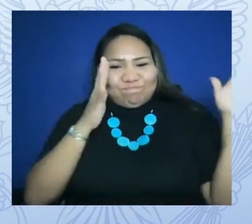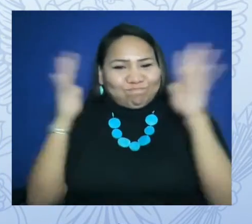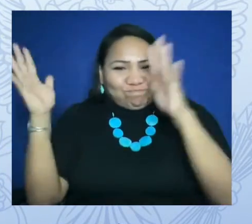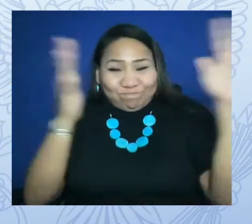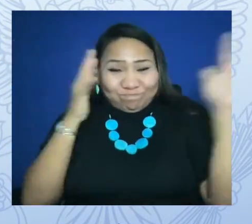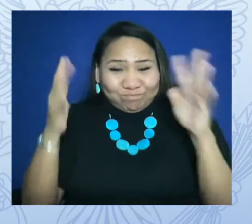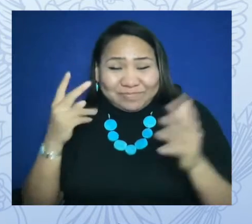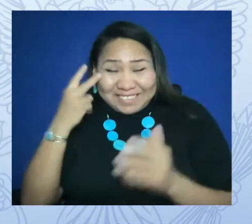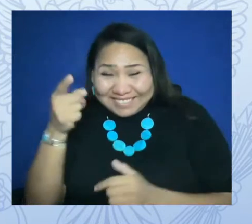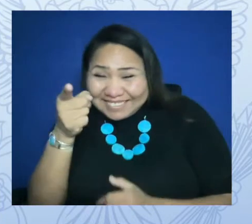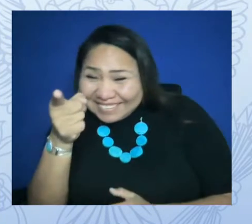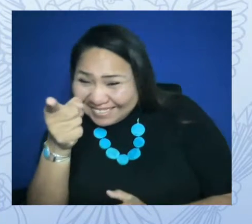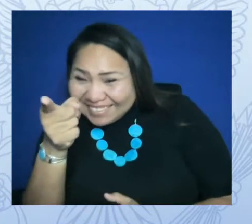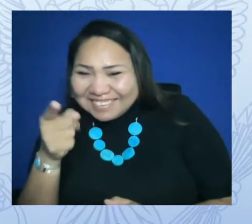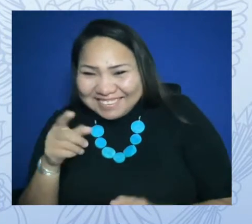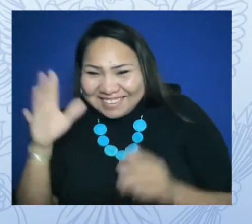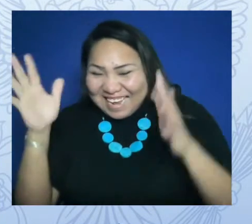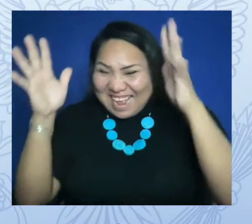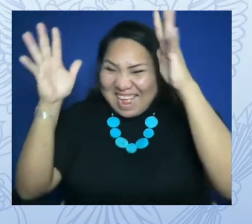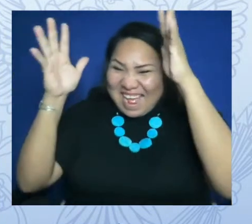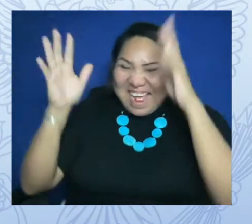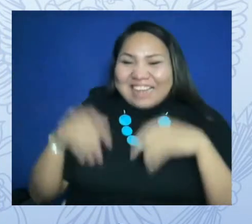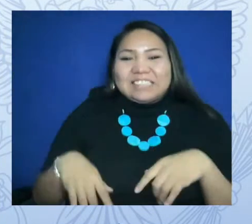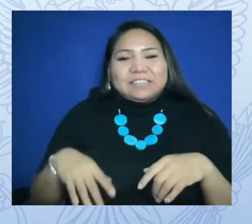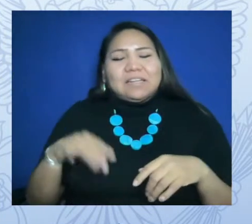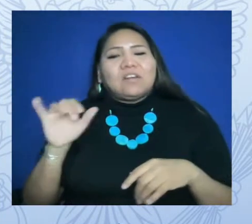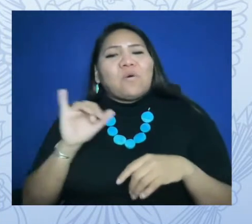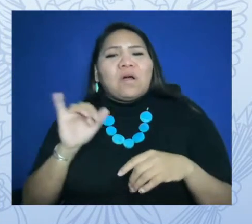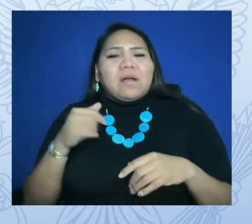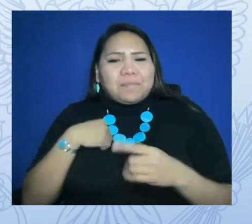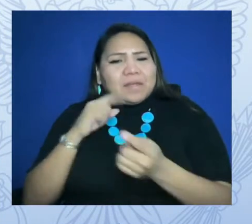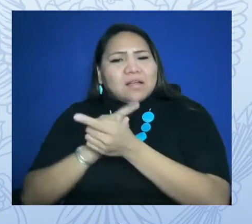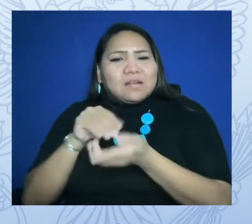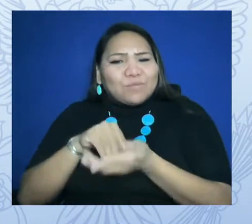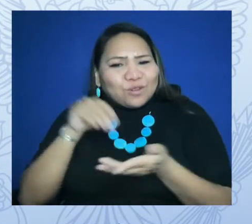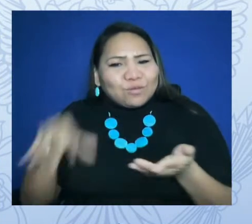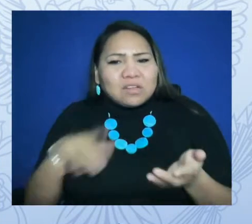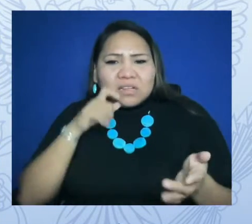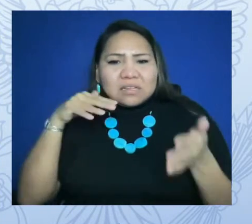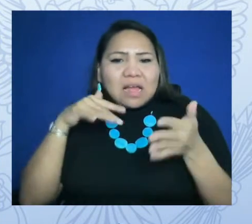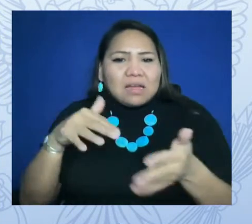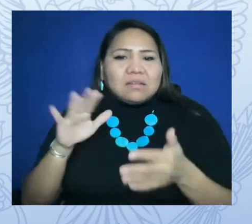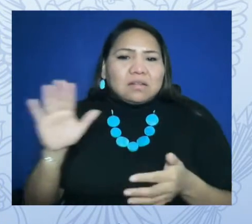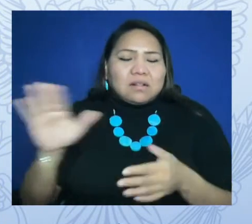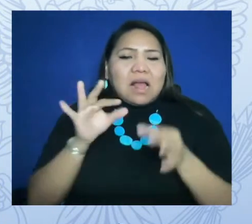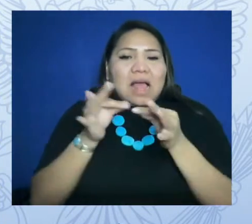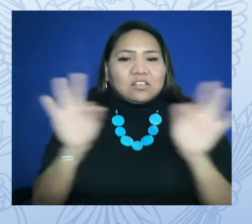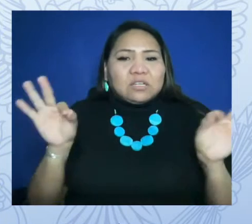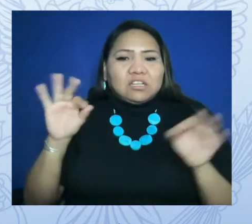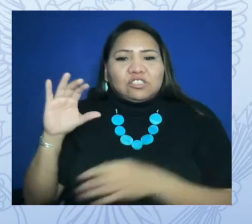and students studying their Cherokee language. And I see how you have shaped our past